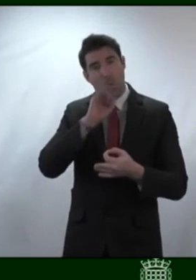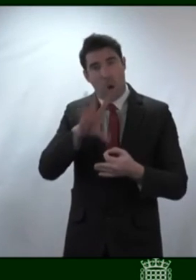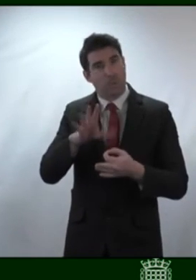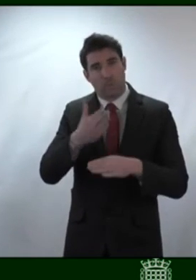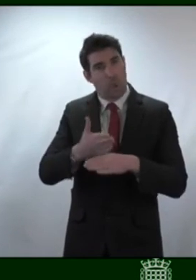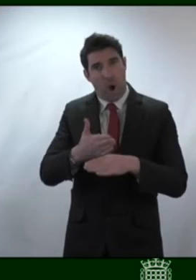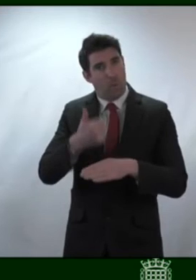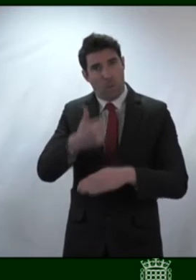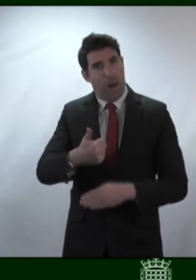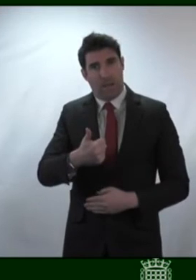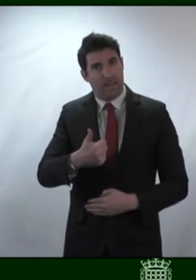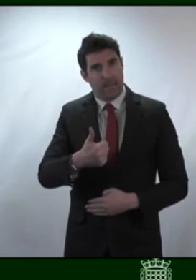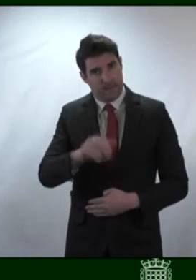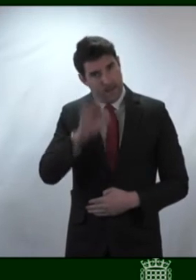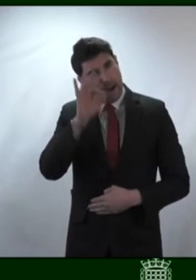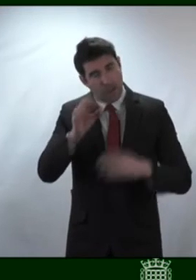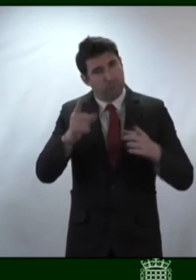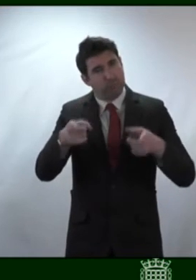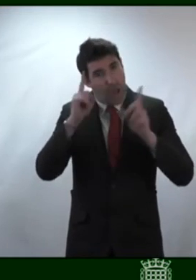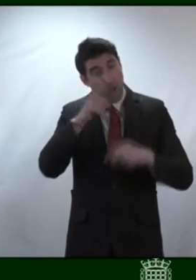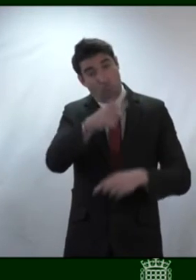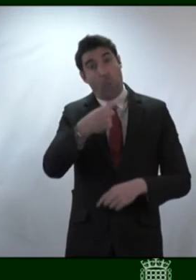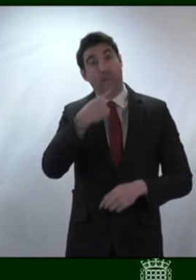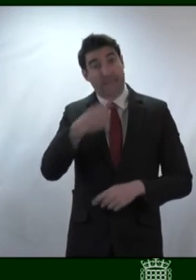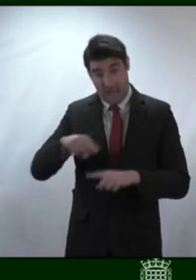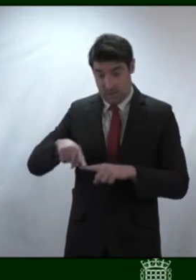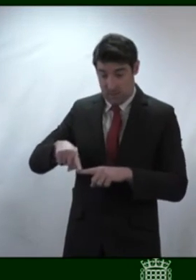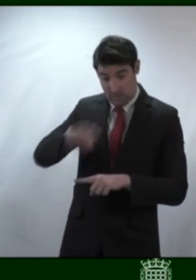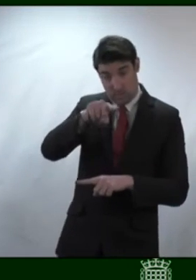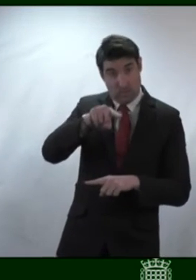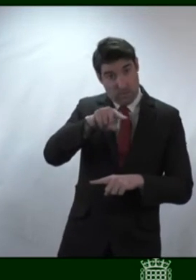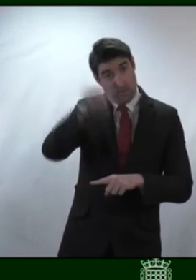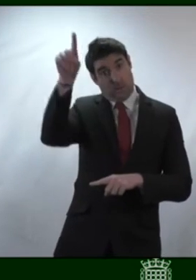Will the Prime Minister reaffirm his previous commitment and reject the NIC’s plan, or is this